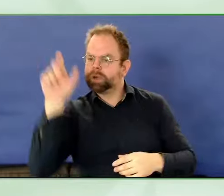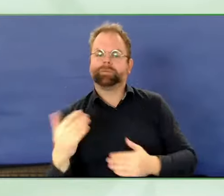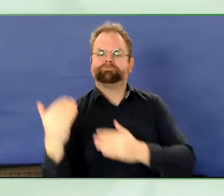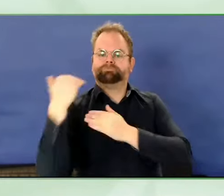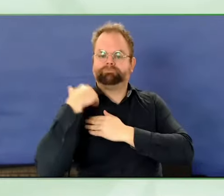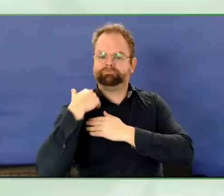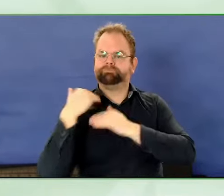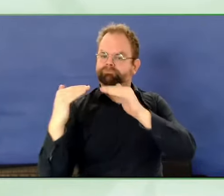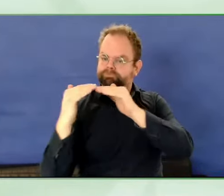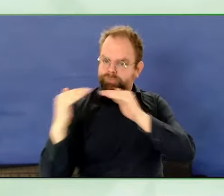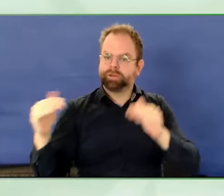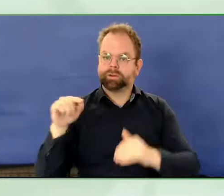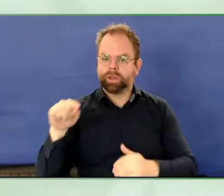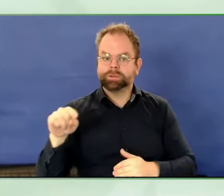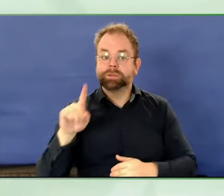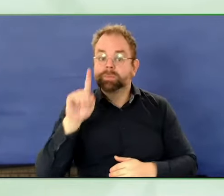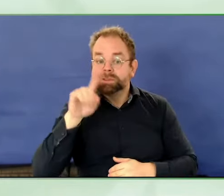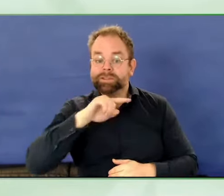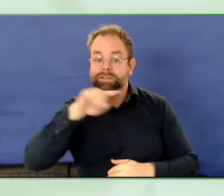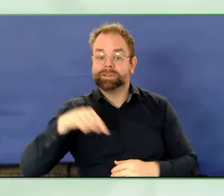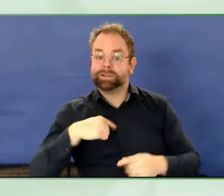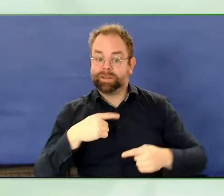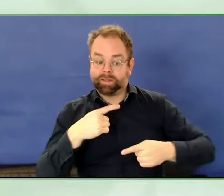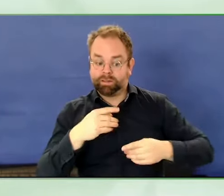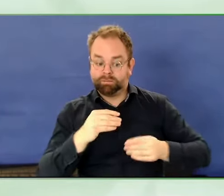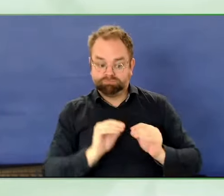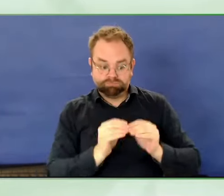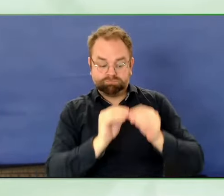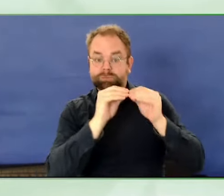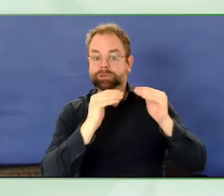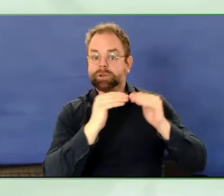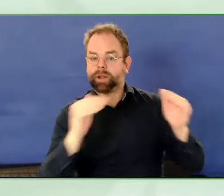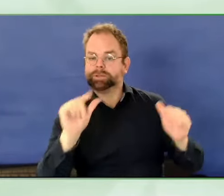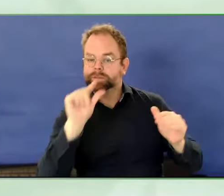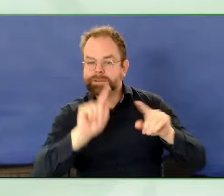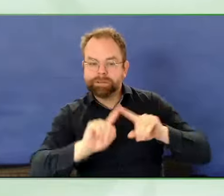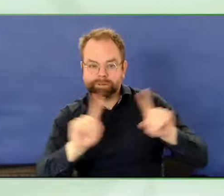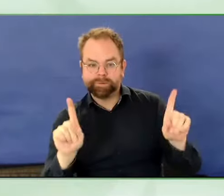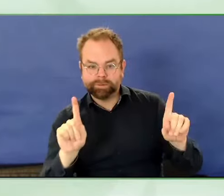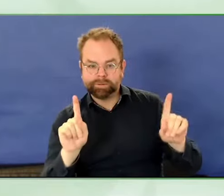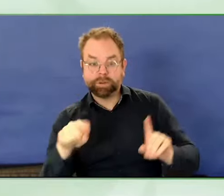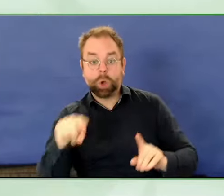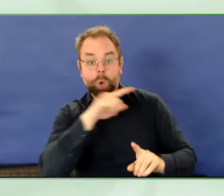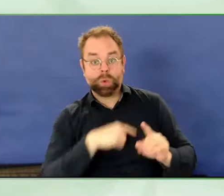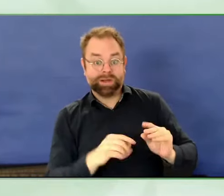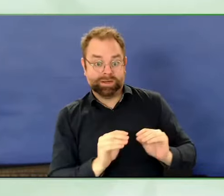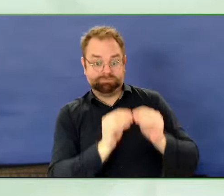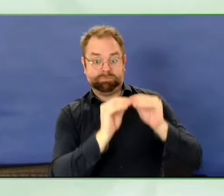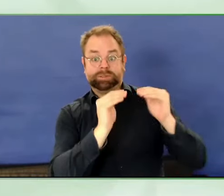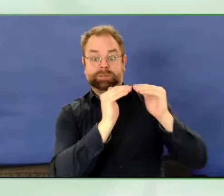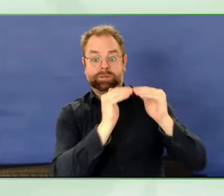So it could become law. But when we develop our standards what makes us very unique as we develop our standards